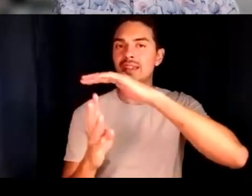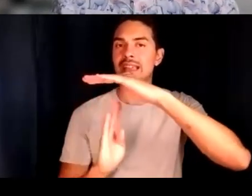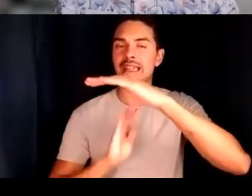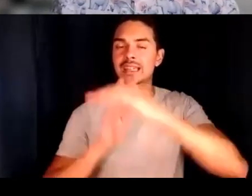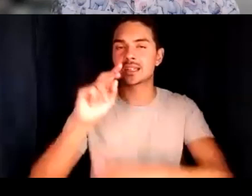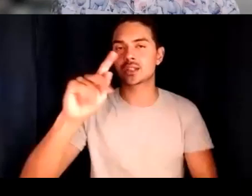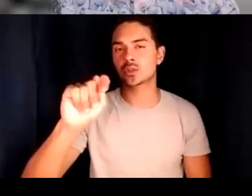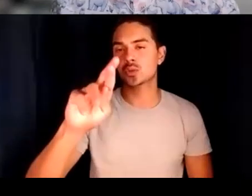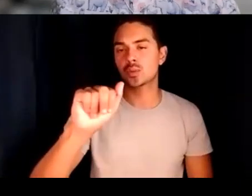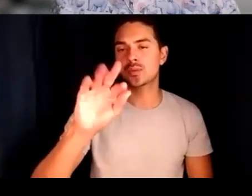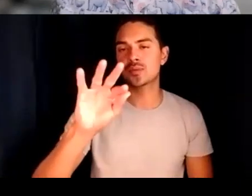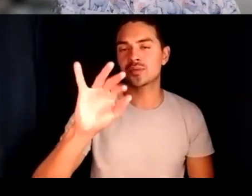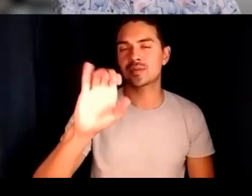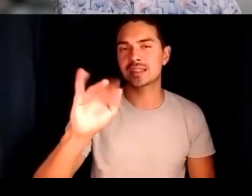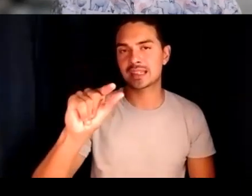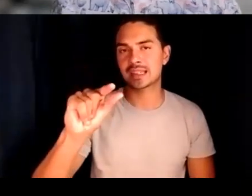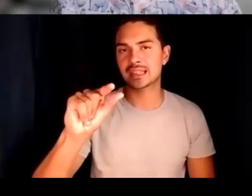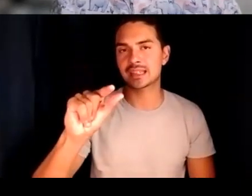Social worker, that works, and anti .